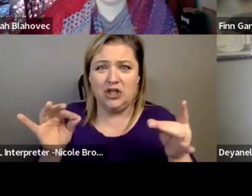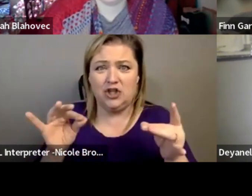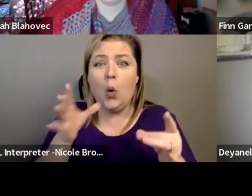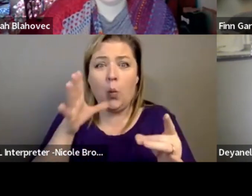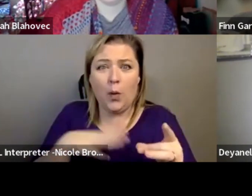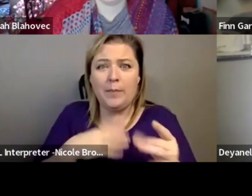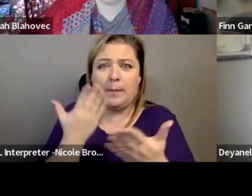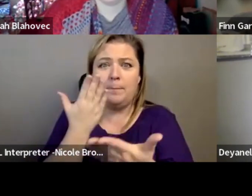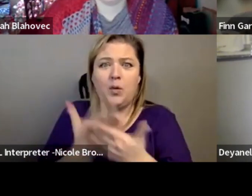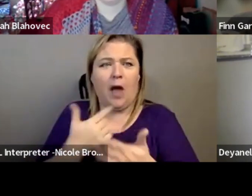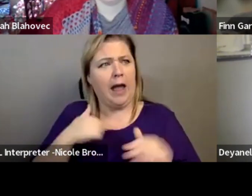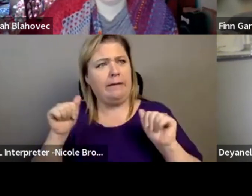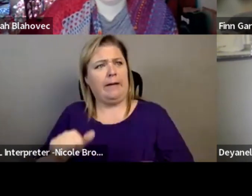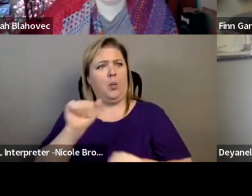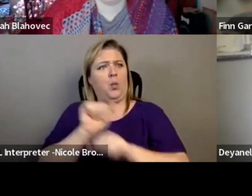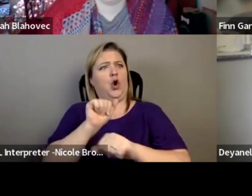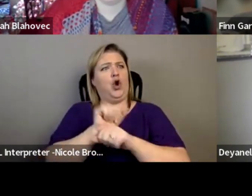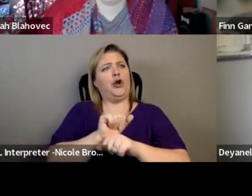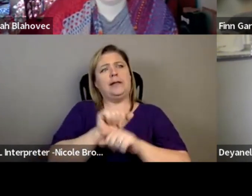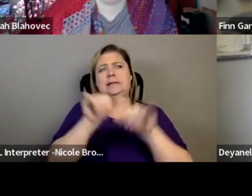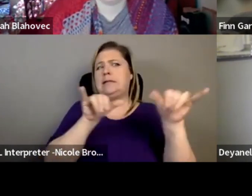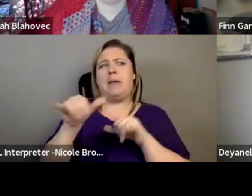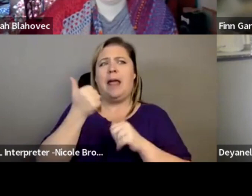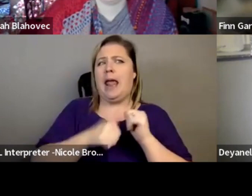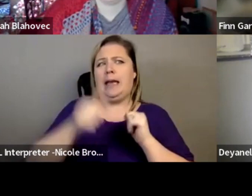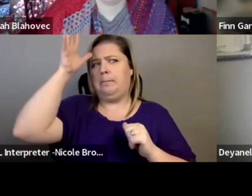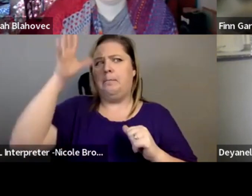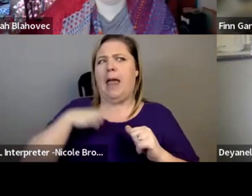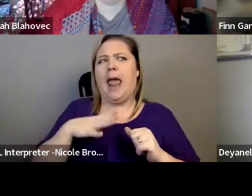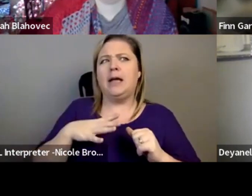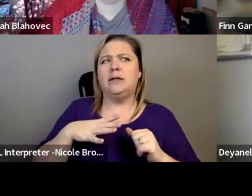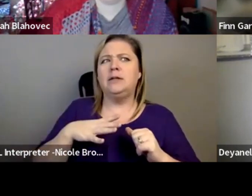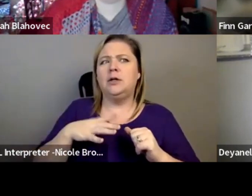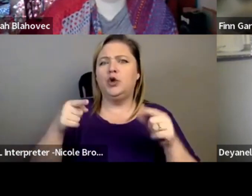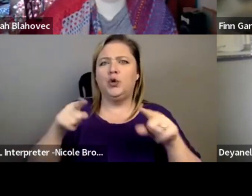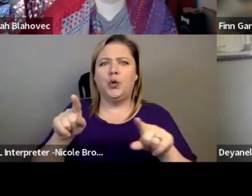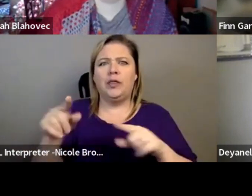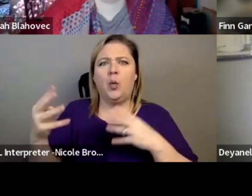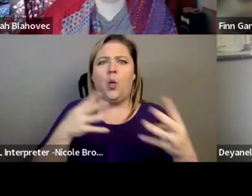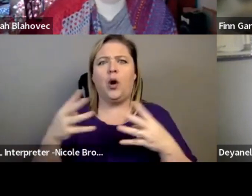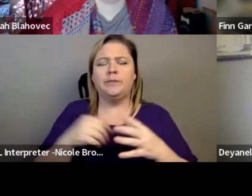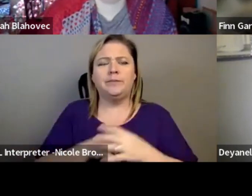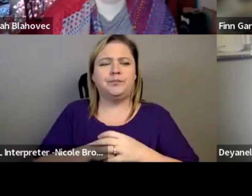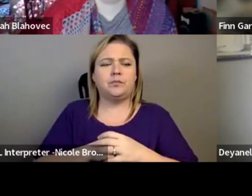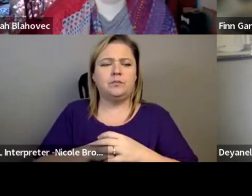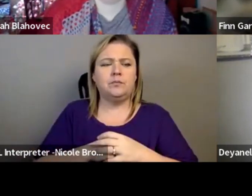were able to work just as well as any man could during the war. And so about, you know, 1520